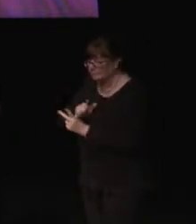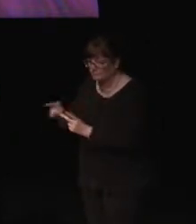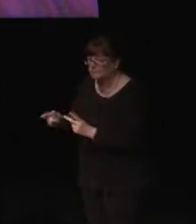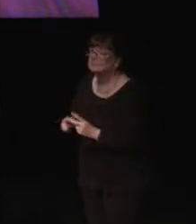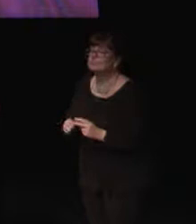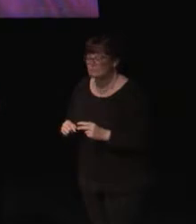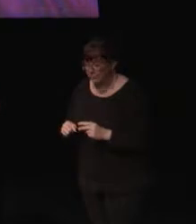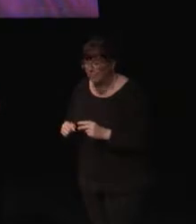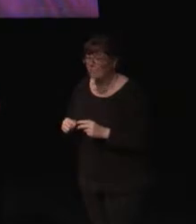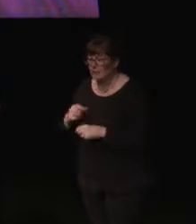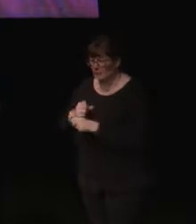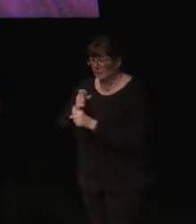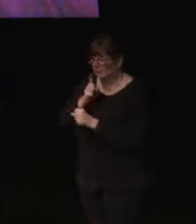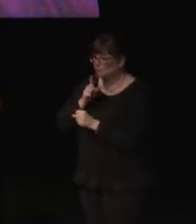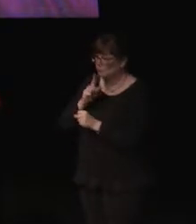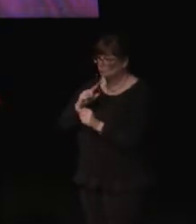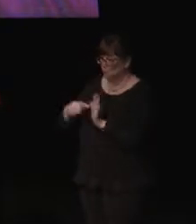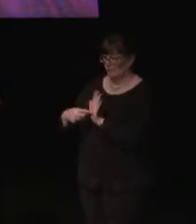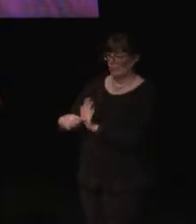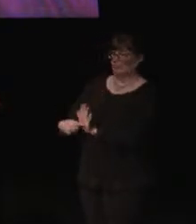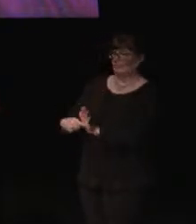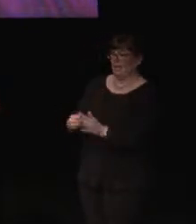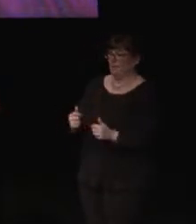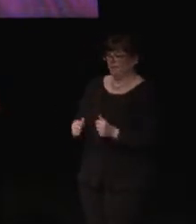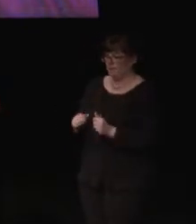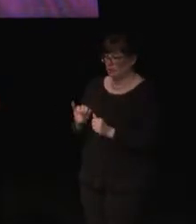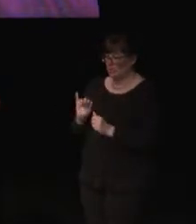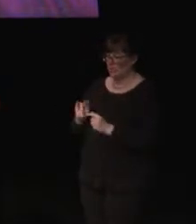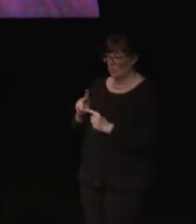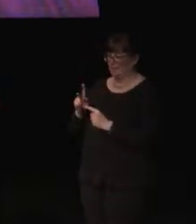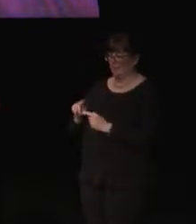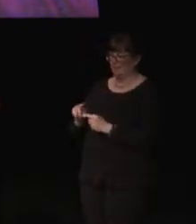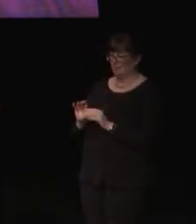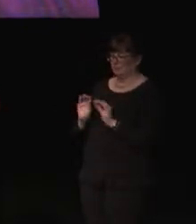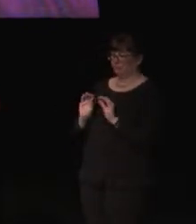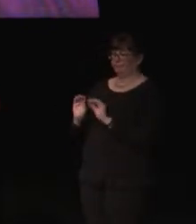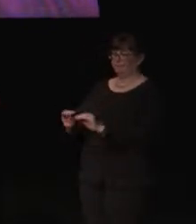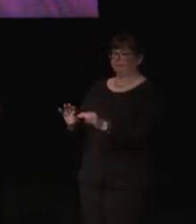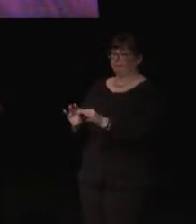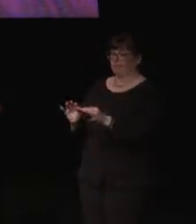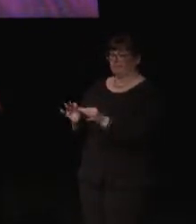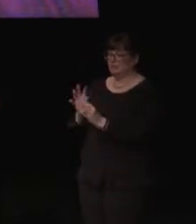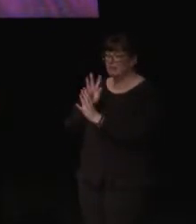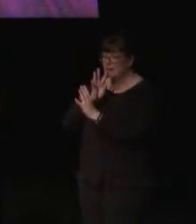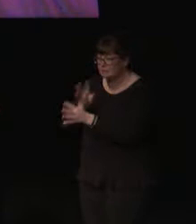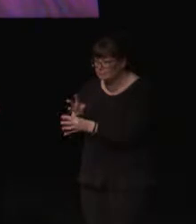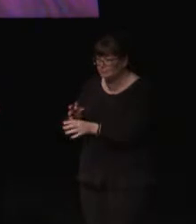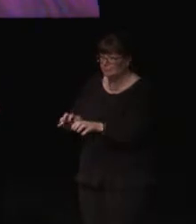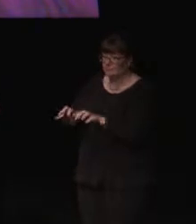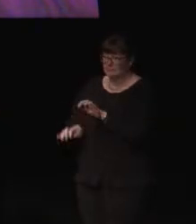And so, make sure to indicate the input method of the remote user. Was it text or was in a microphone?